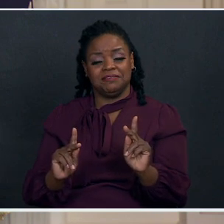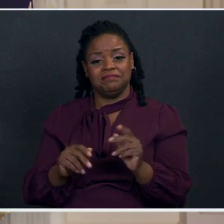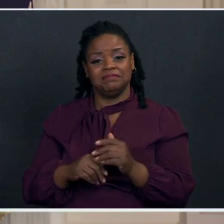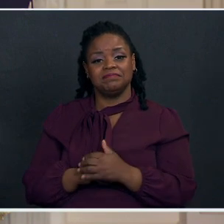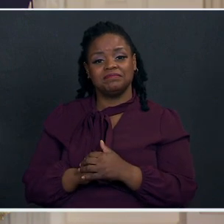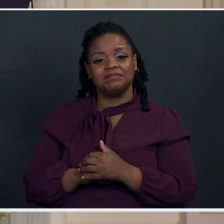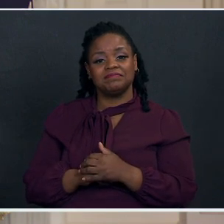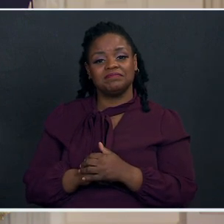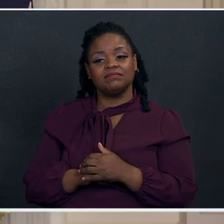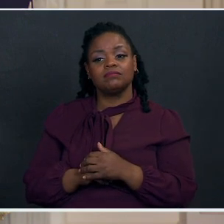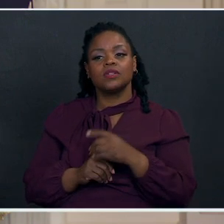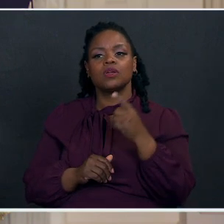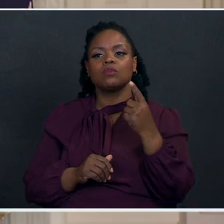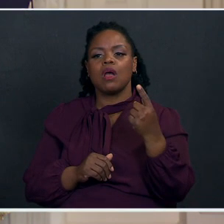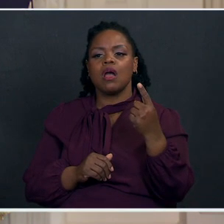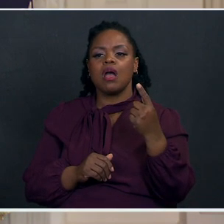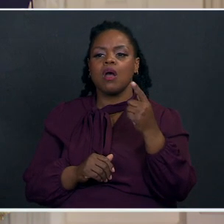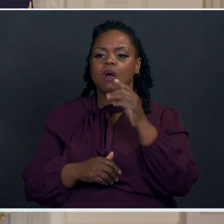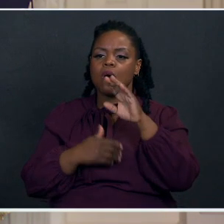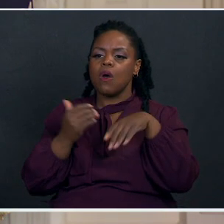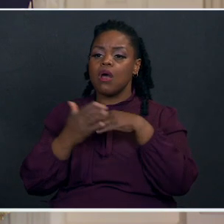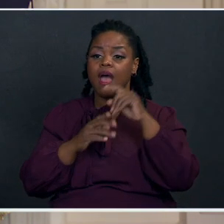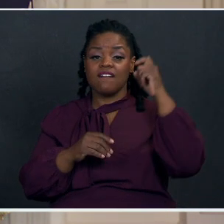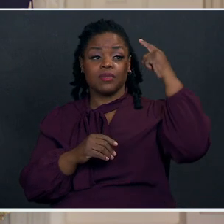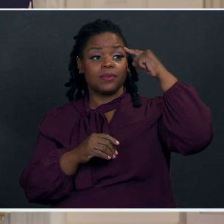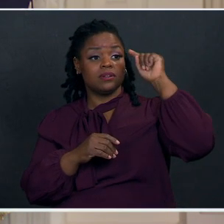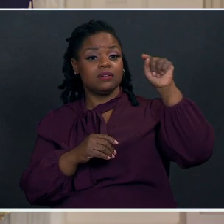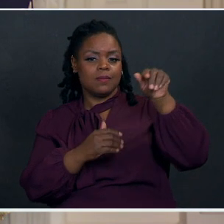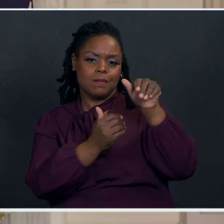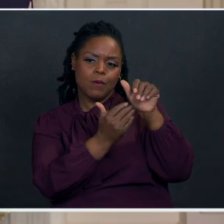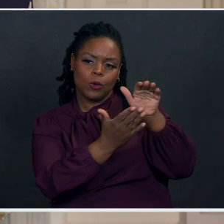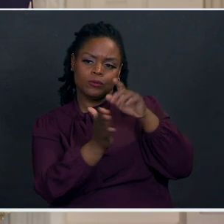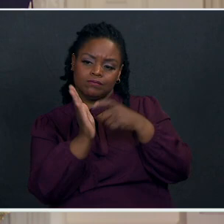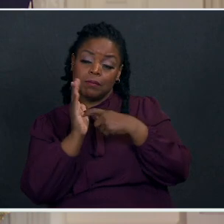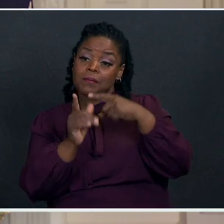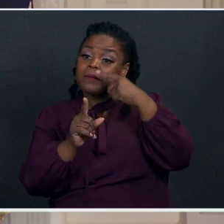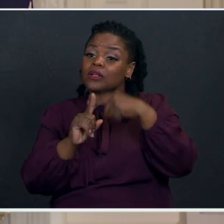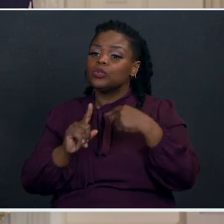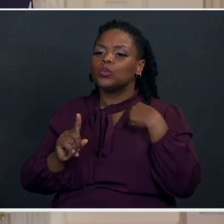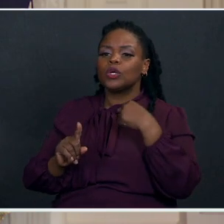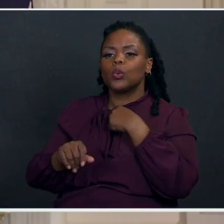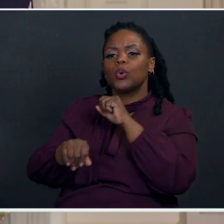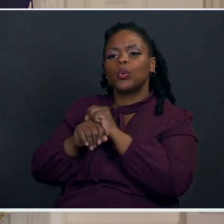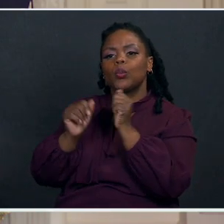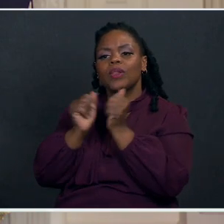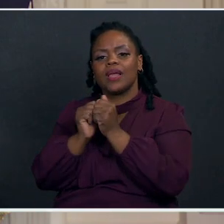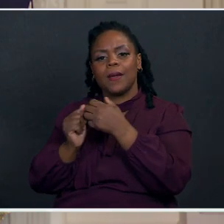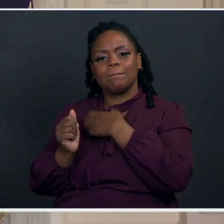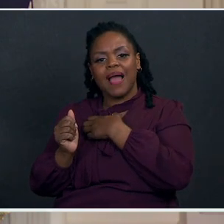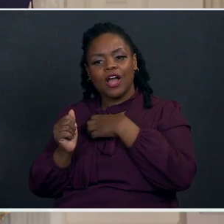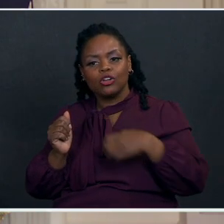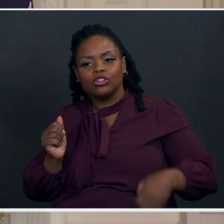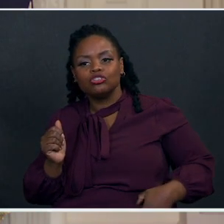though, it's not sufficient. We're going to work with mayors and governors and tribal leaders and business leaders who are stepping up,